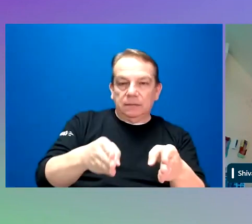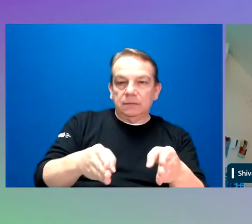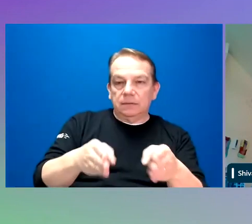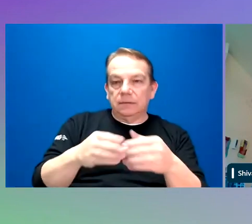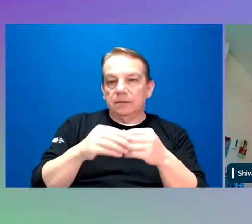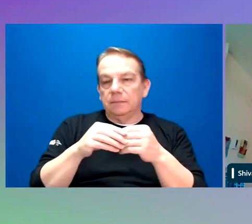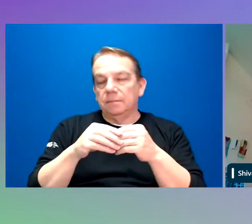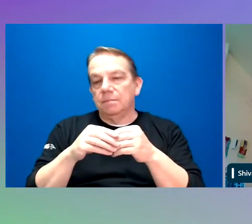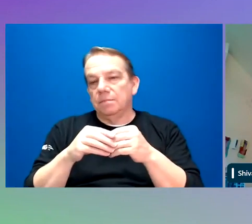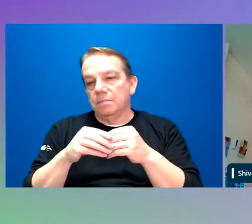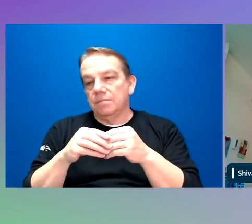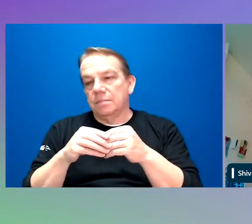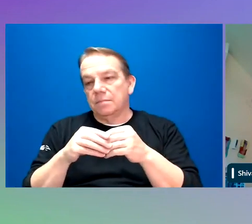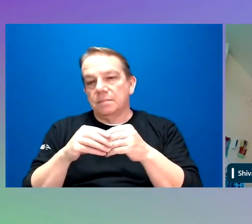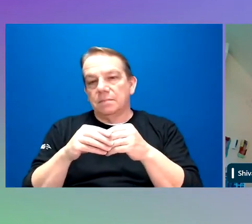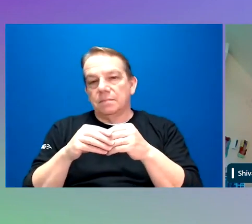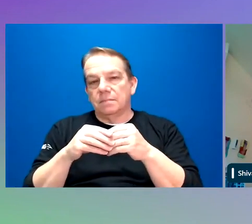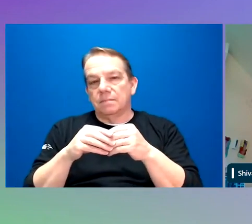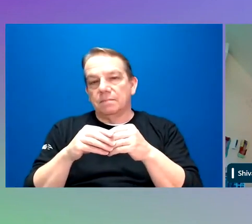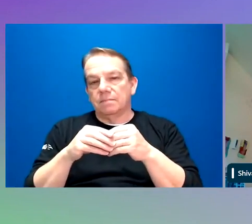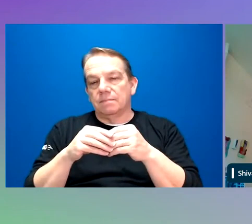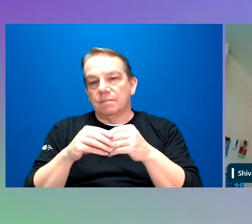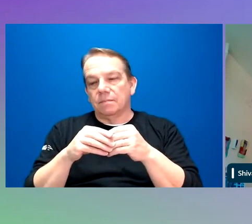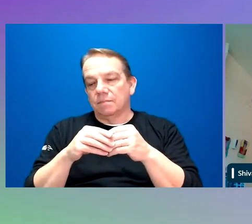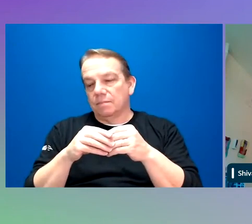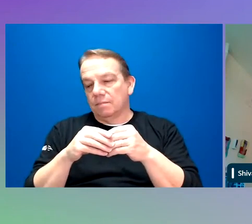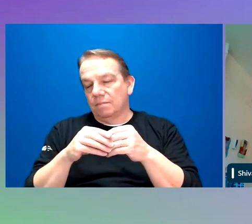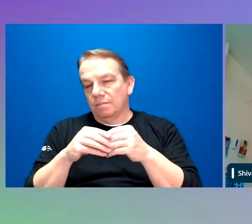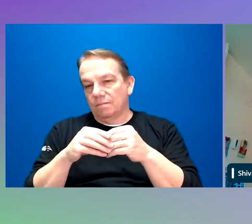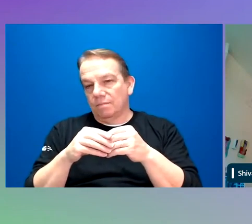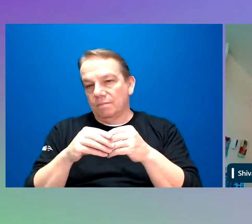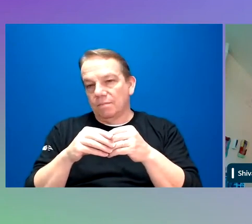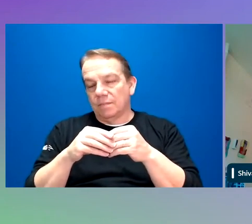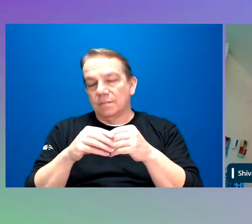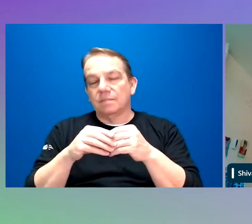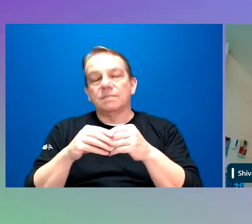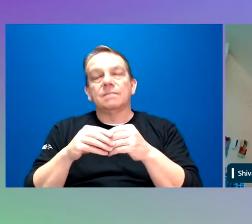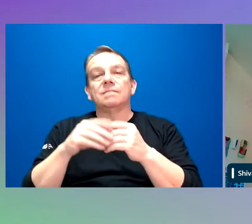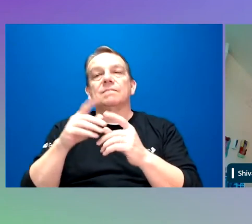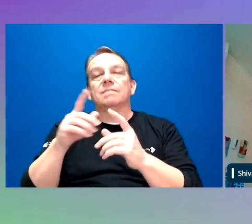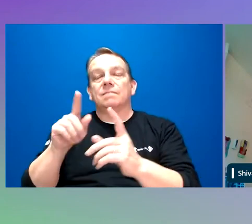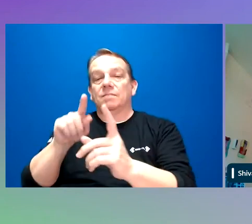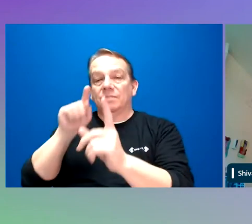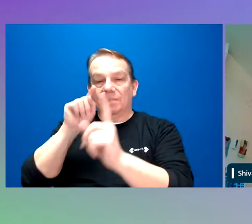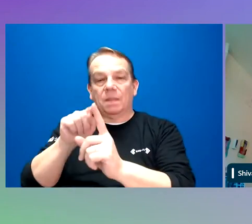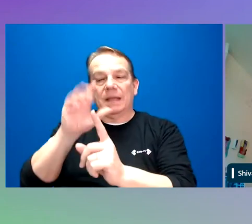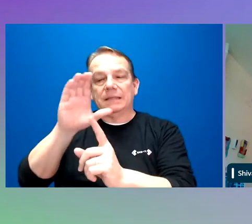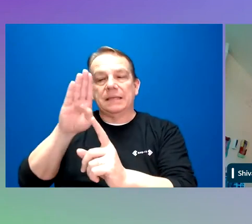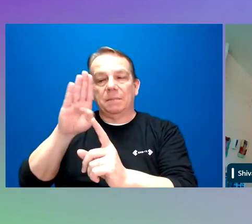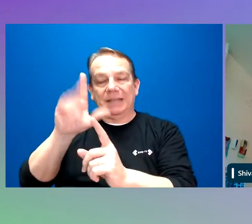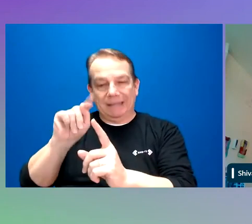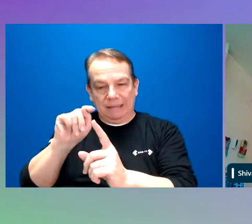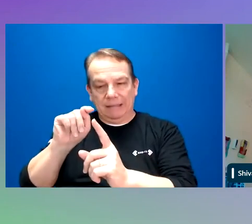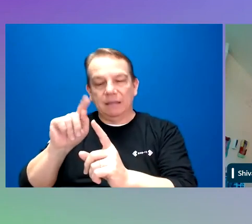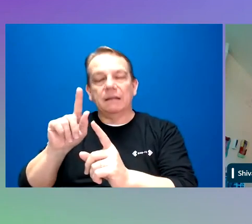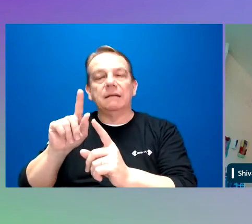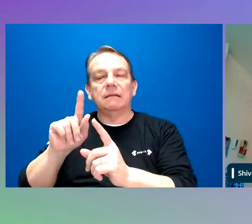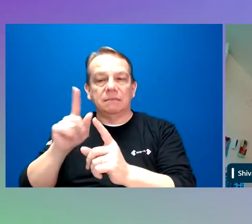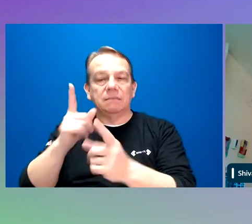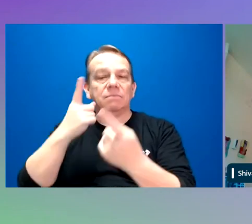um, going back to the CBT, um,